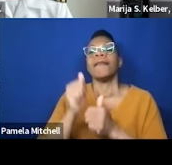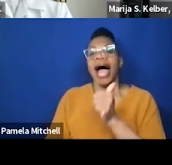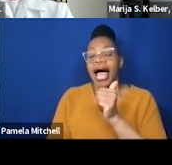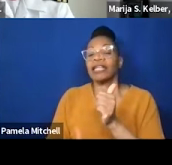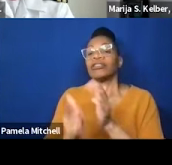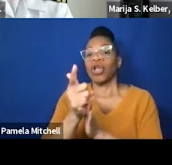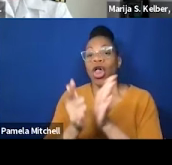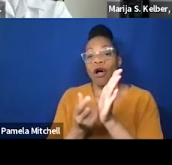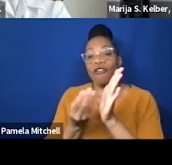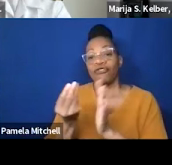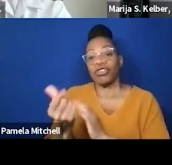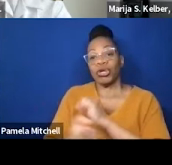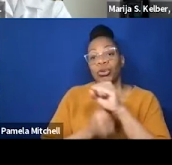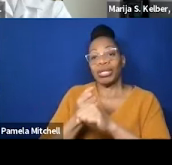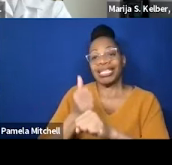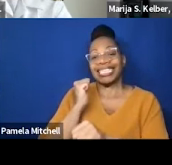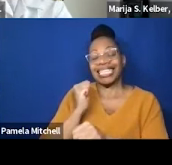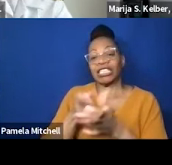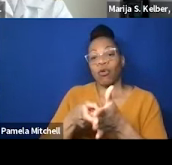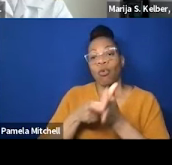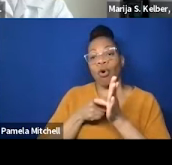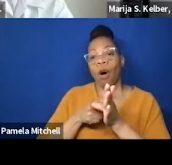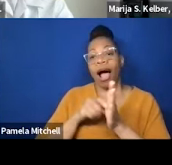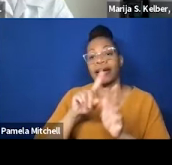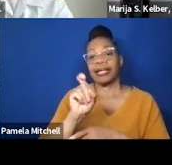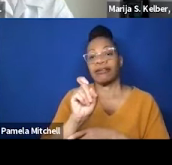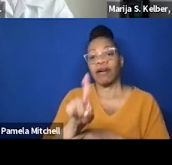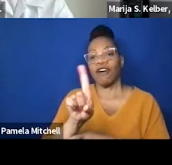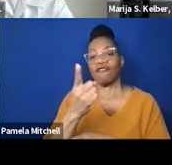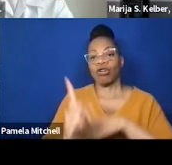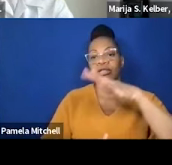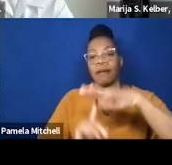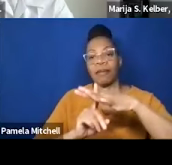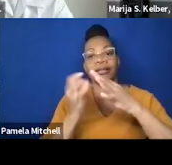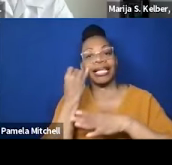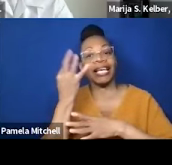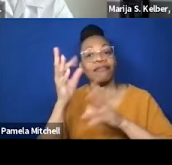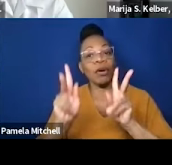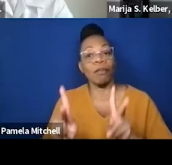requiring an inquiry upon at first appearance about whether or not the individual is a veteran.